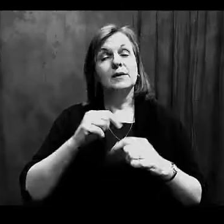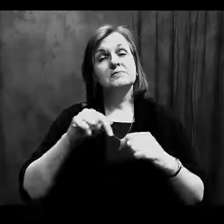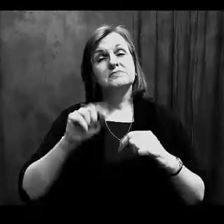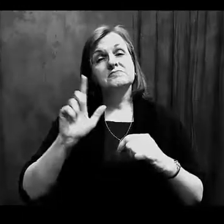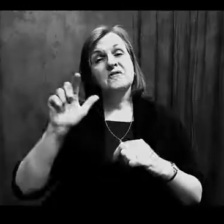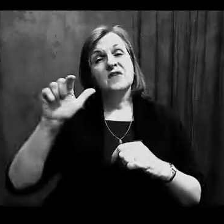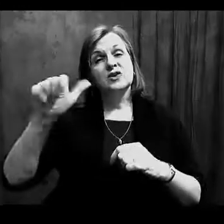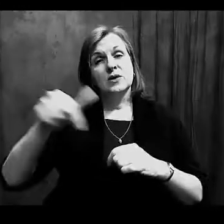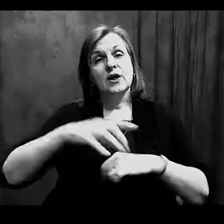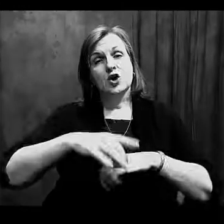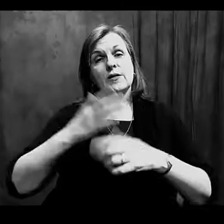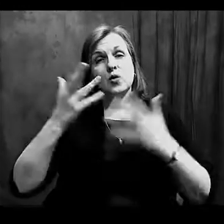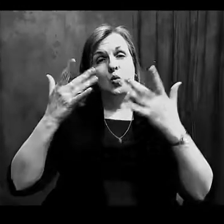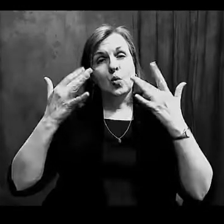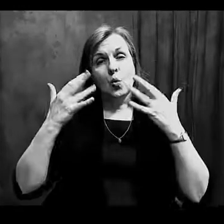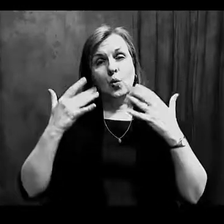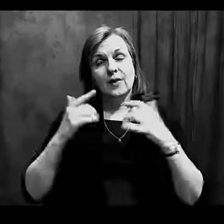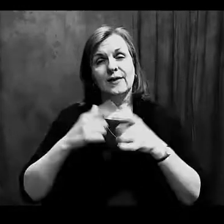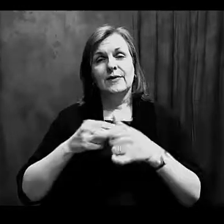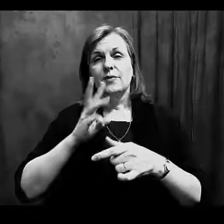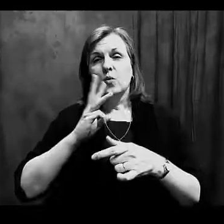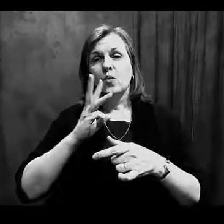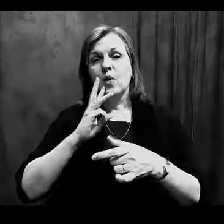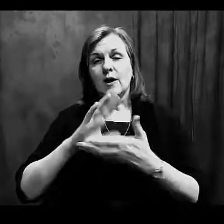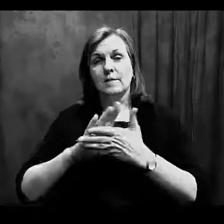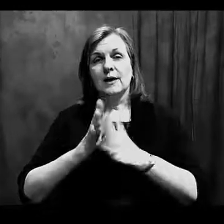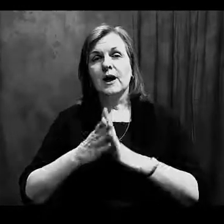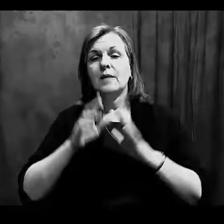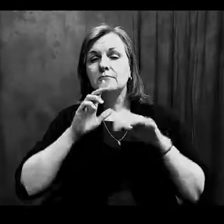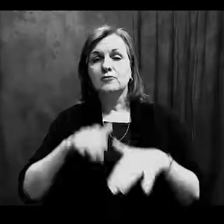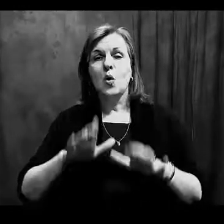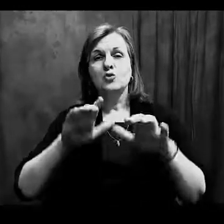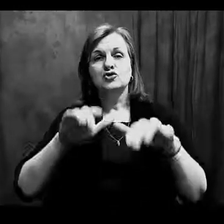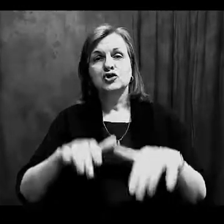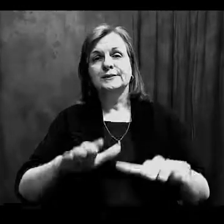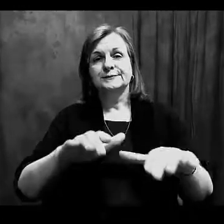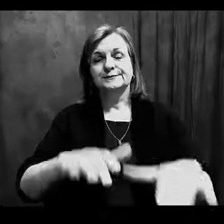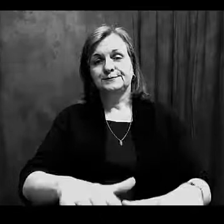we do get water vapor condensing and forming oceans